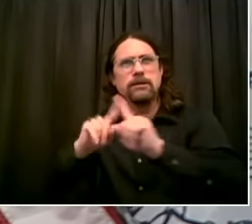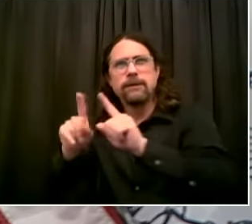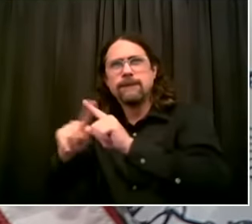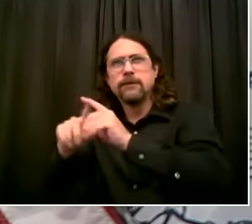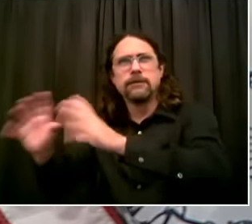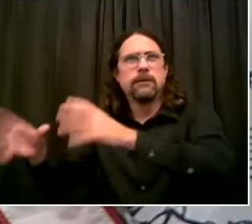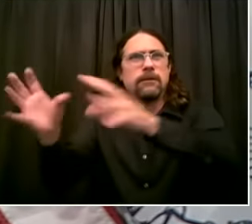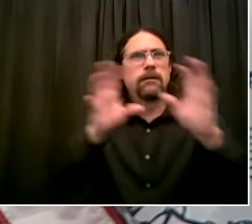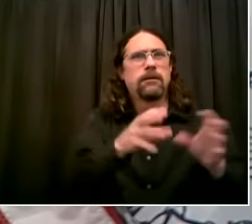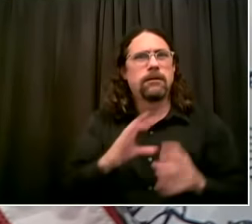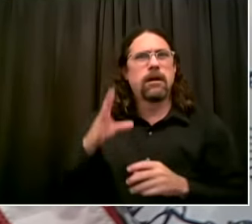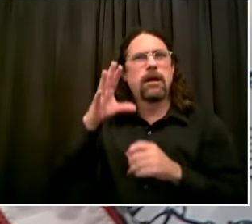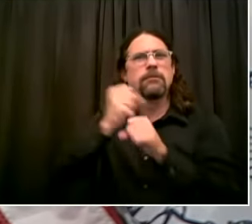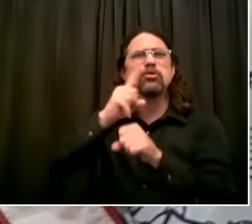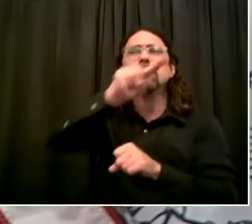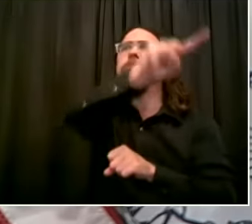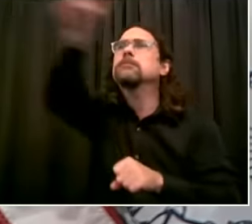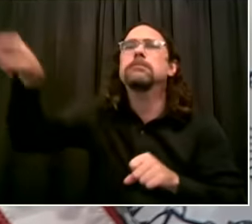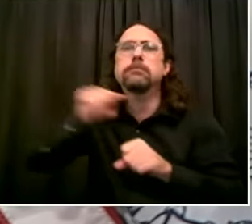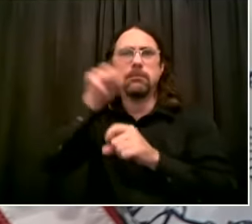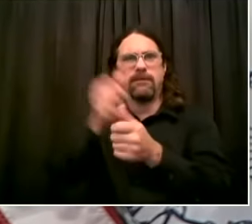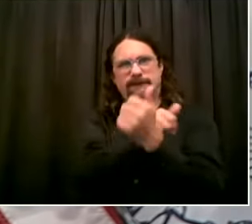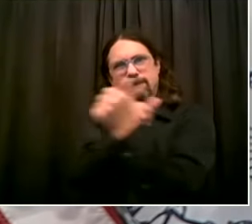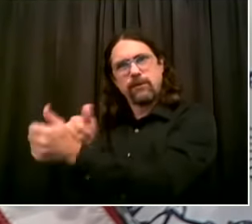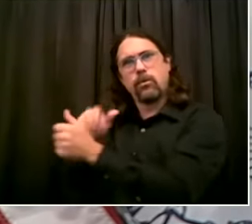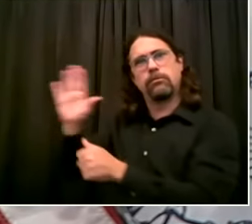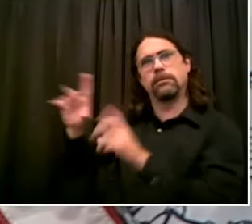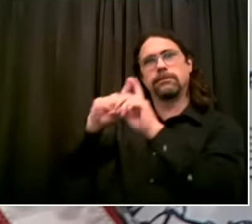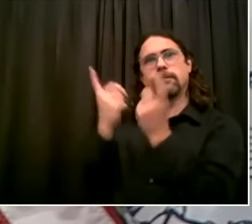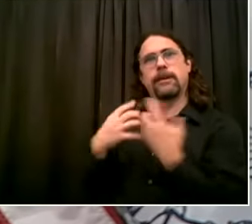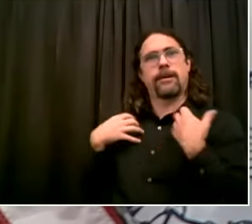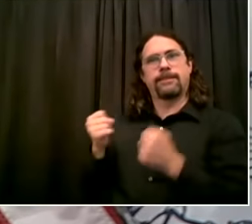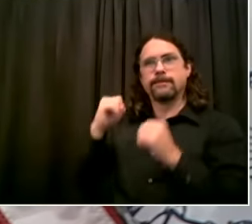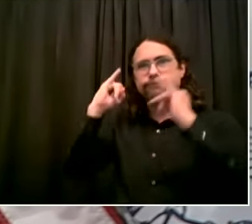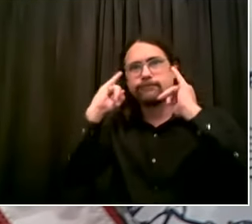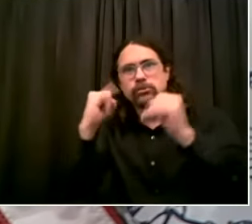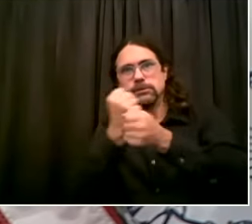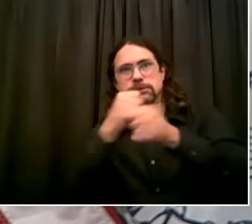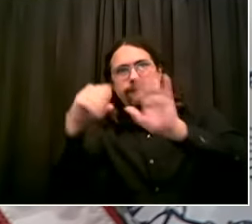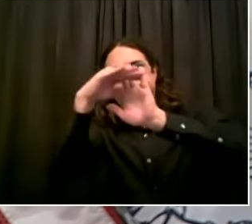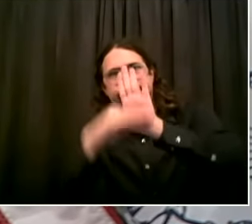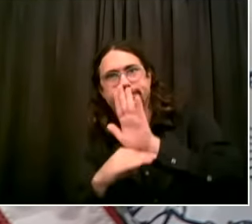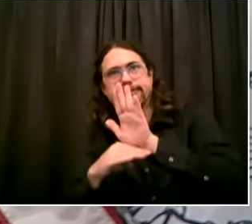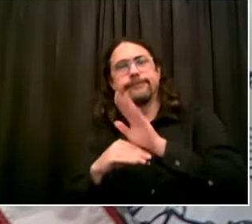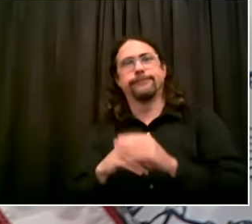THIS IS SO IMPORTANT FOR US ALL TO WORK